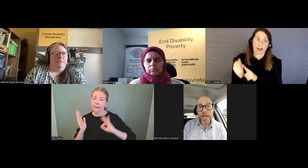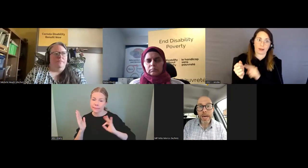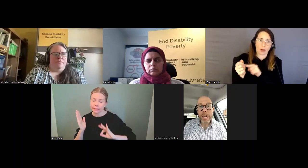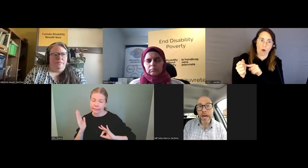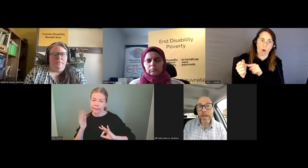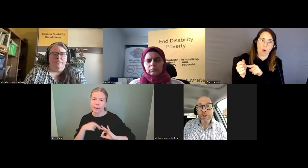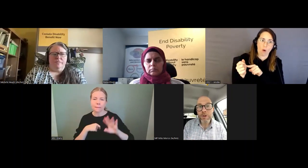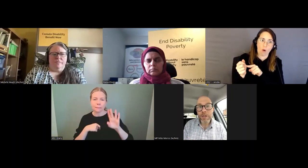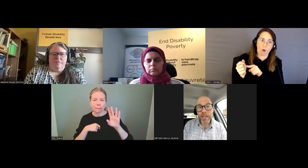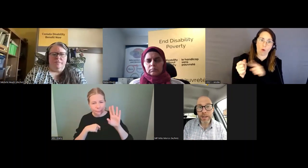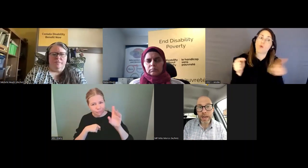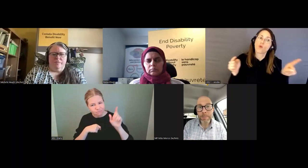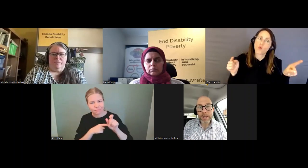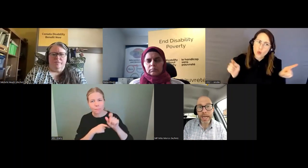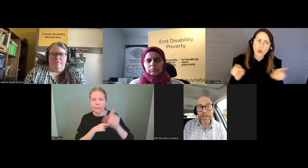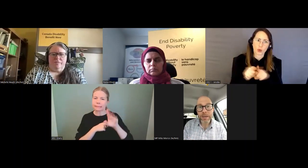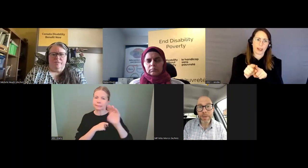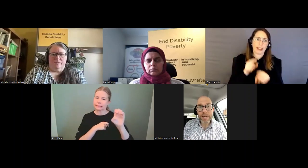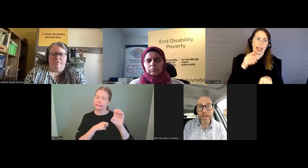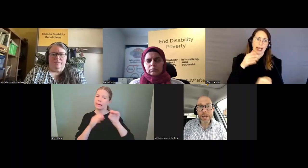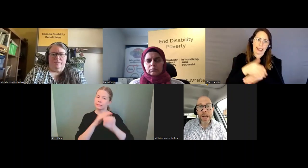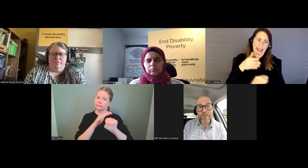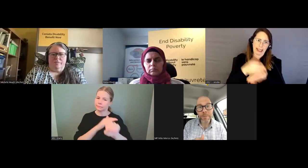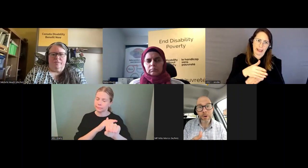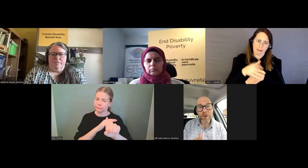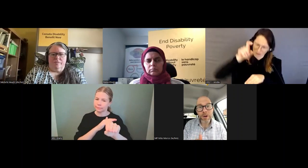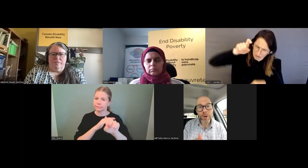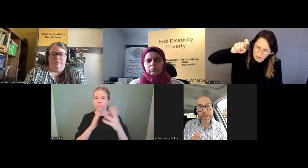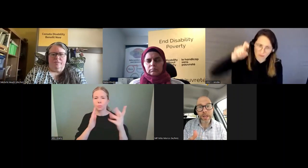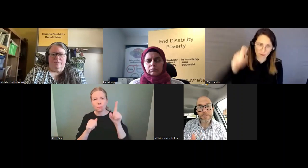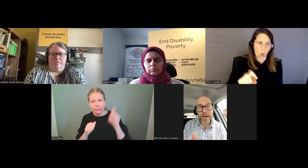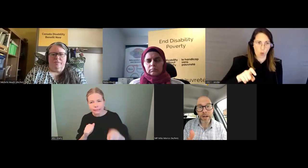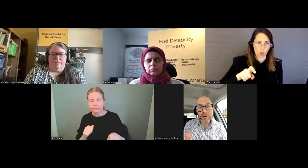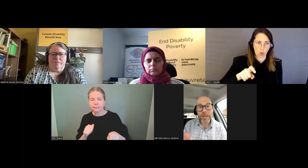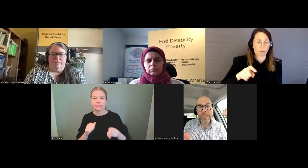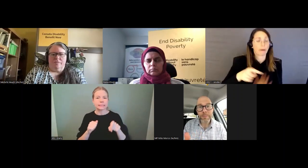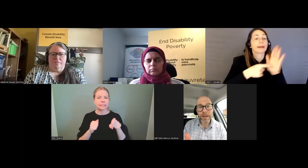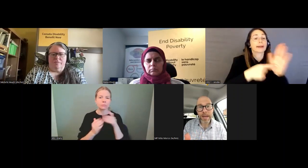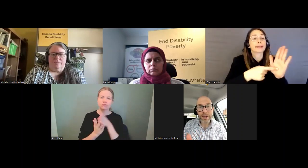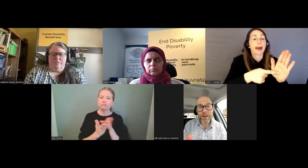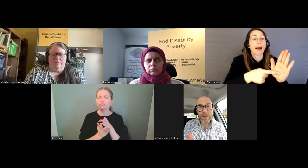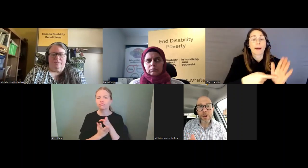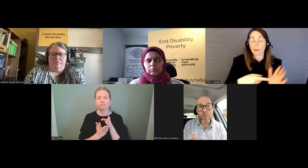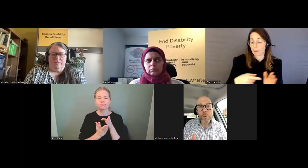AND I USED THE EXAMPLE AT COMMITTEE OF A PERSON WHEN THEY FILE THEIR INCOME TAX WOULD THEN